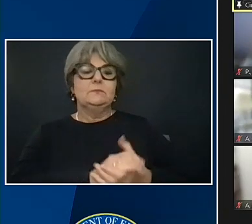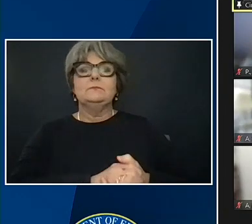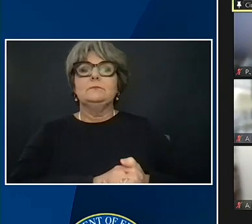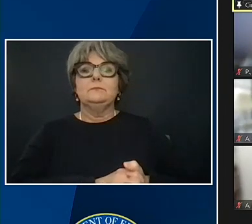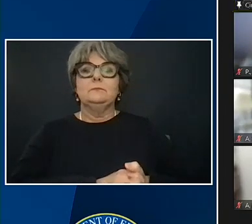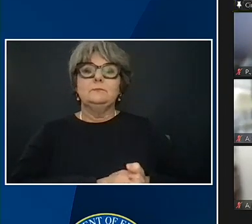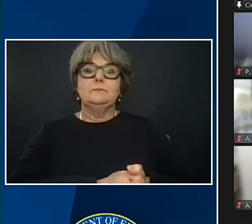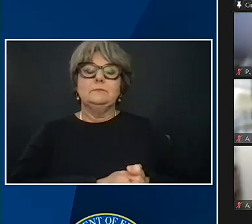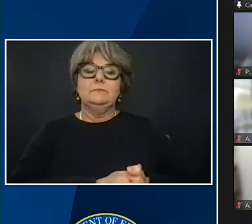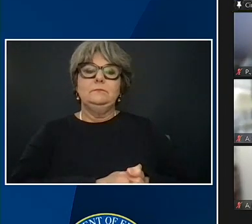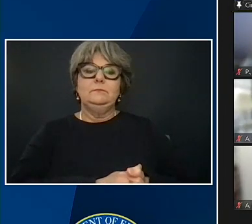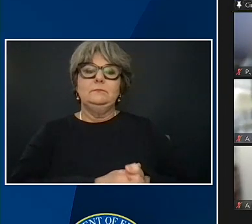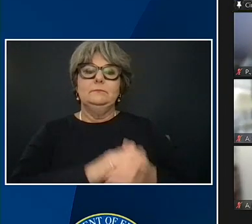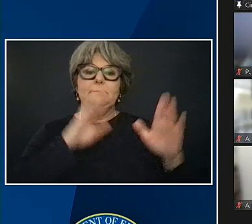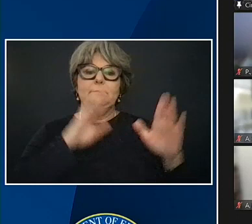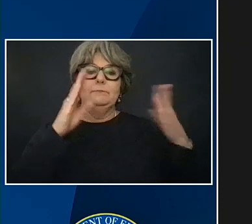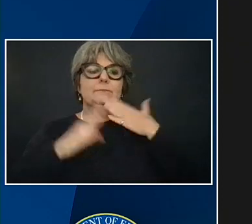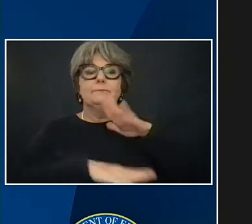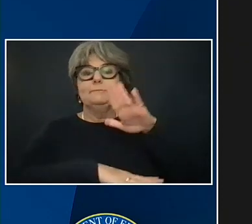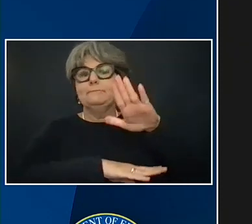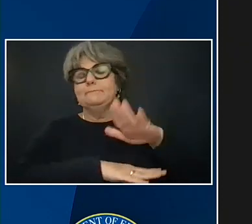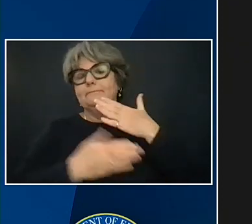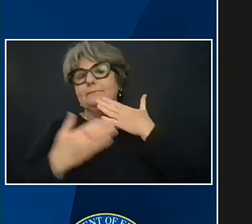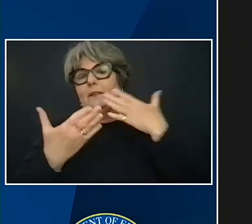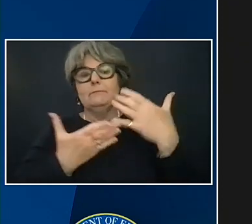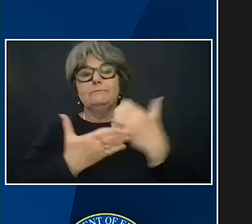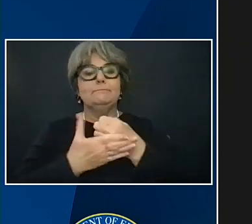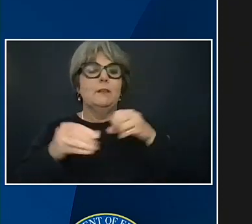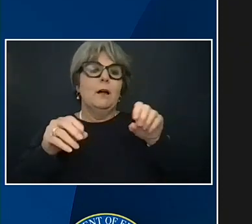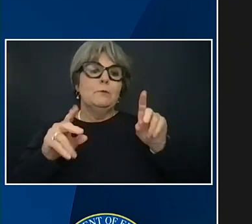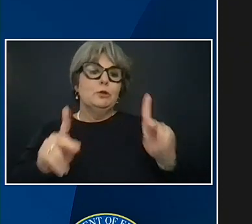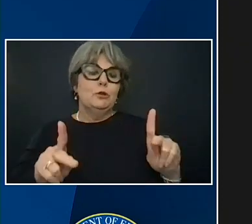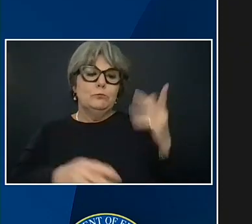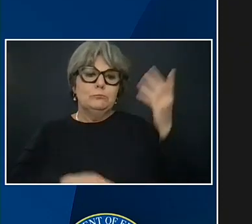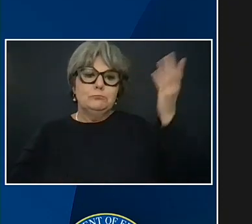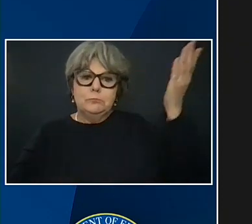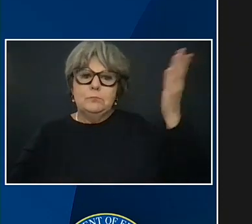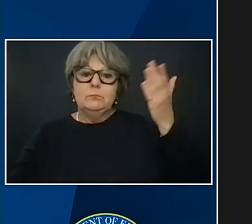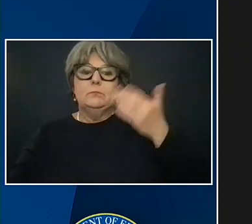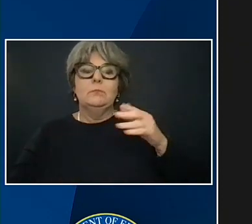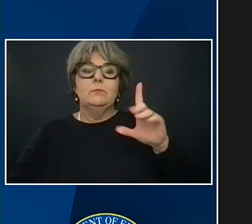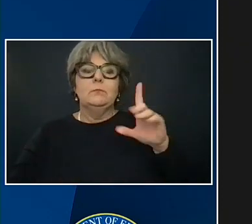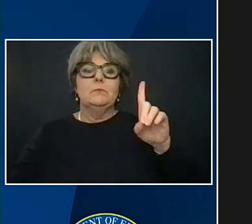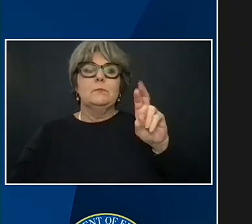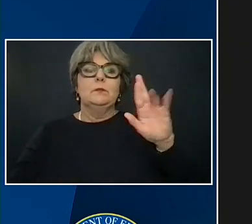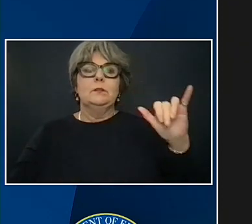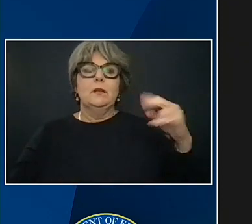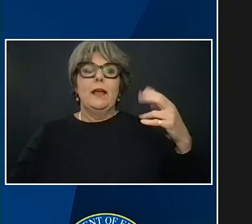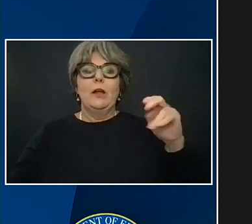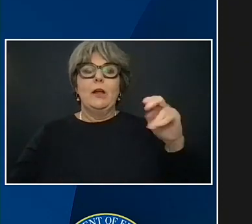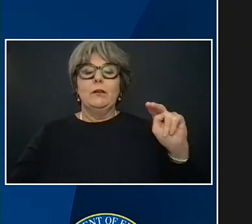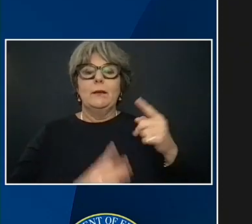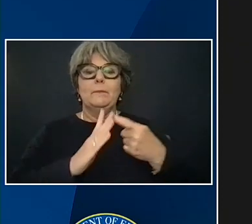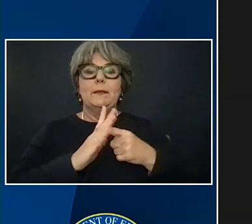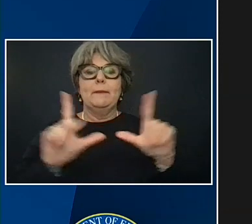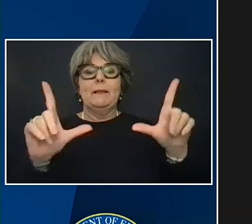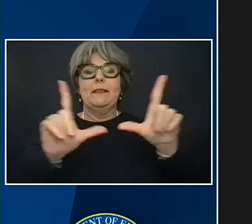Hello. Good afternoon. Thank you for the opportunity to speak. My name is D'Arcy Harrison, and I became a licensed cosmetologist in Seattle,